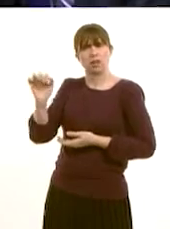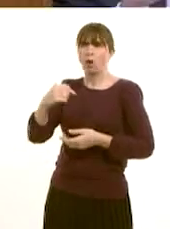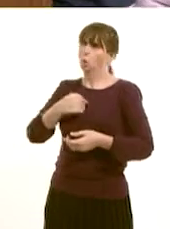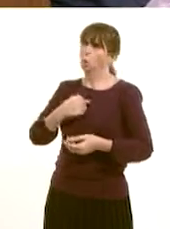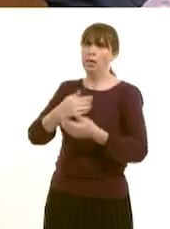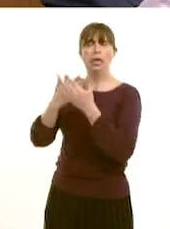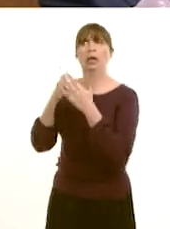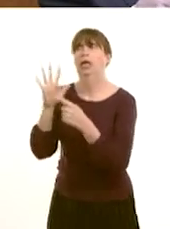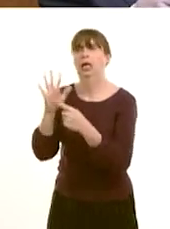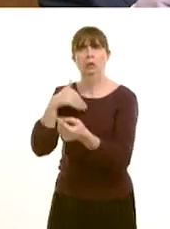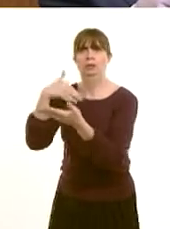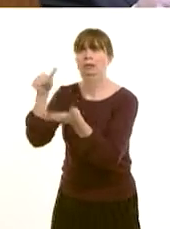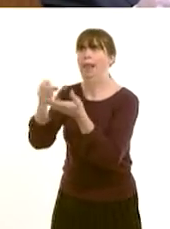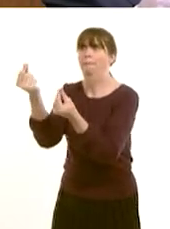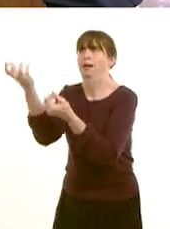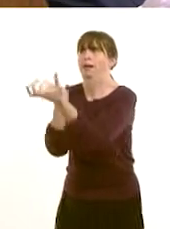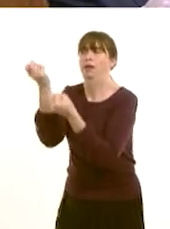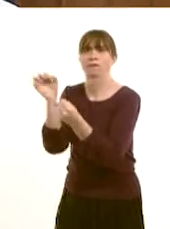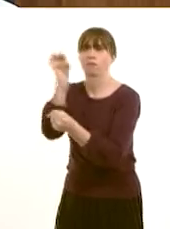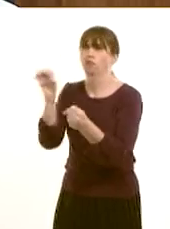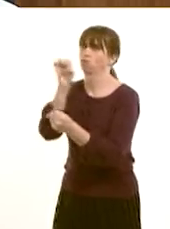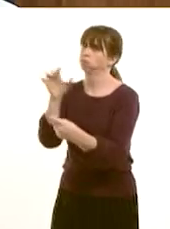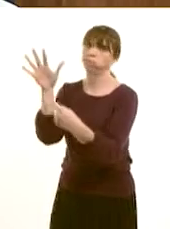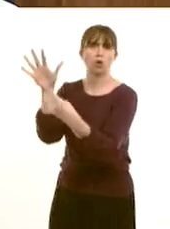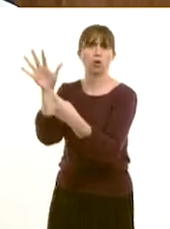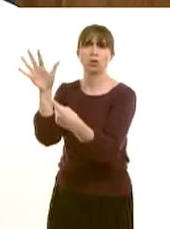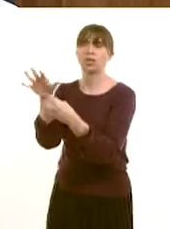Itís important that we remember, as we look to the referendum that will take place now